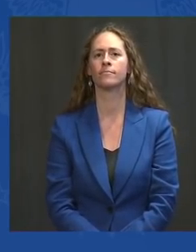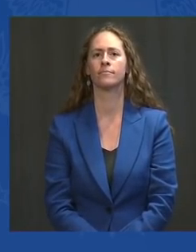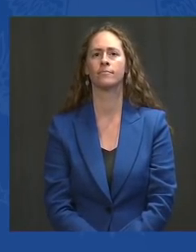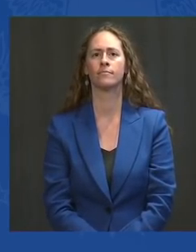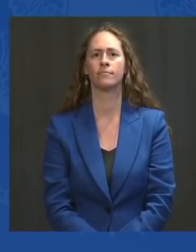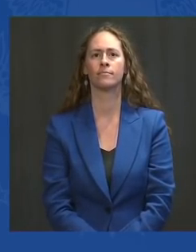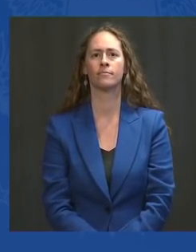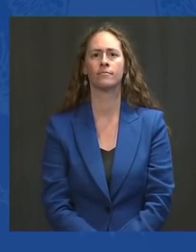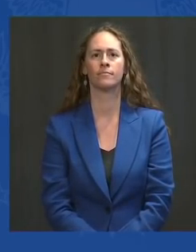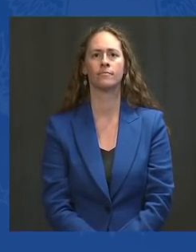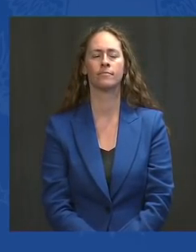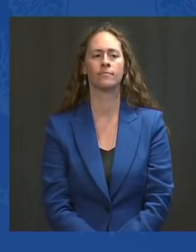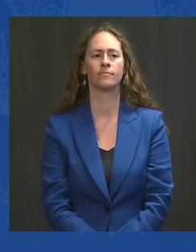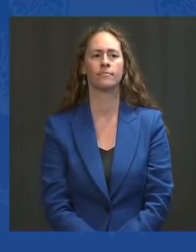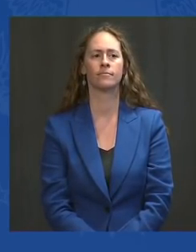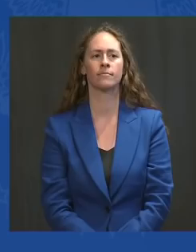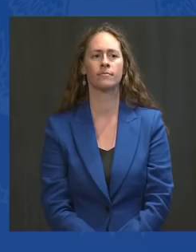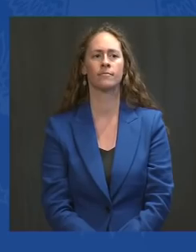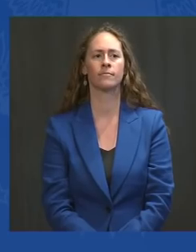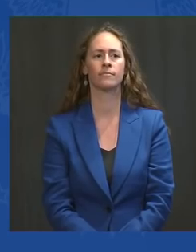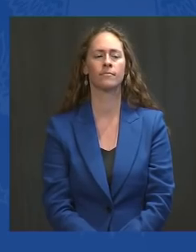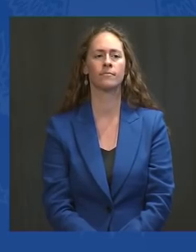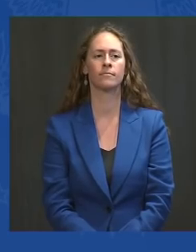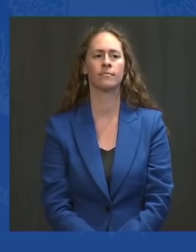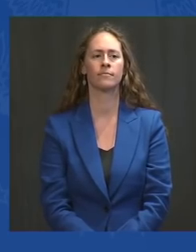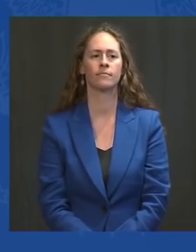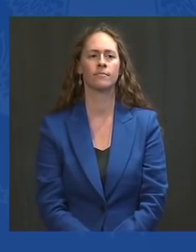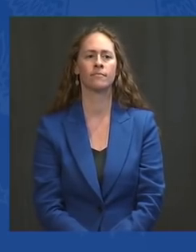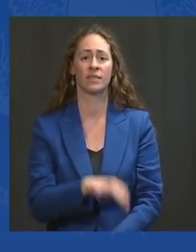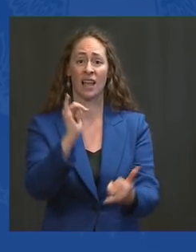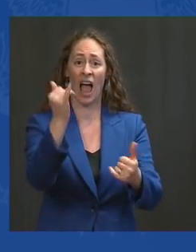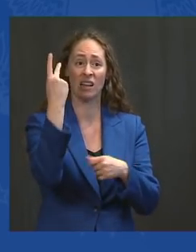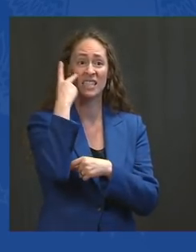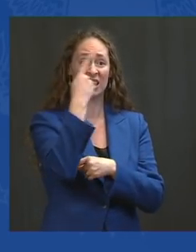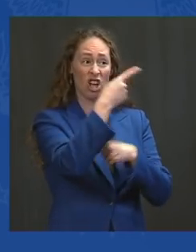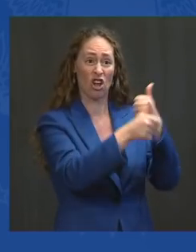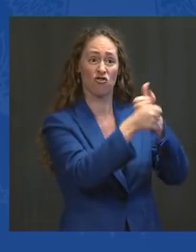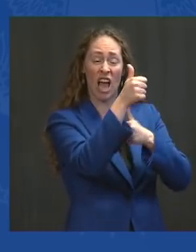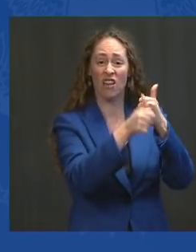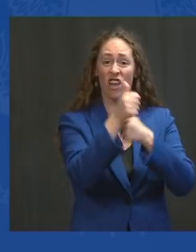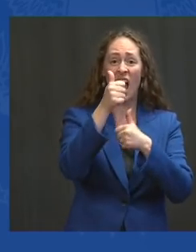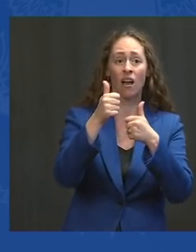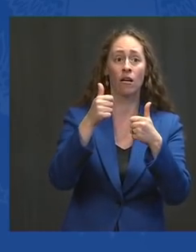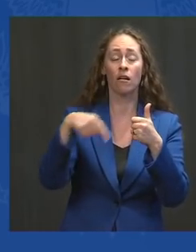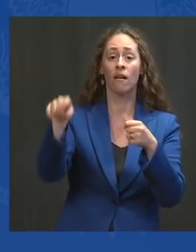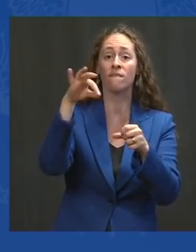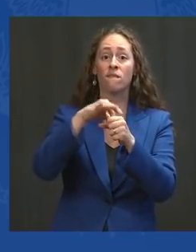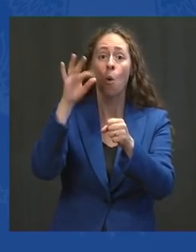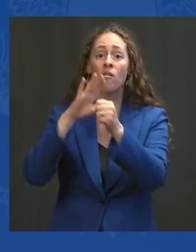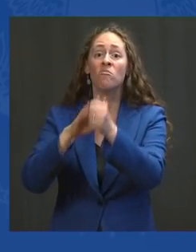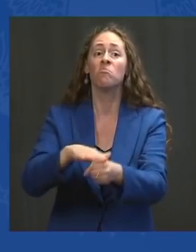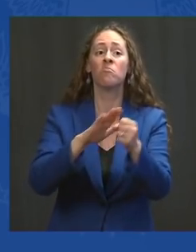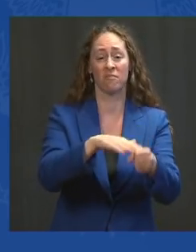while this broad assault against voting rights is not unprecedented, it's taking on a new